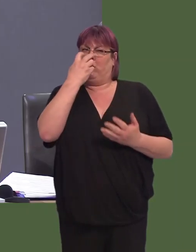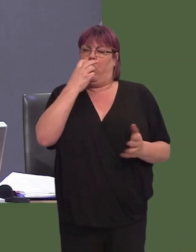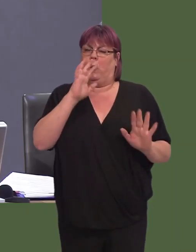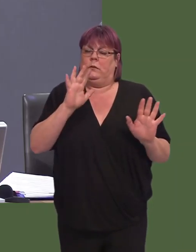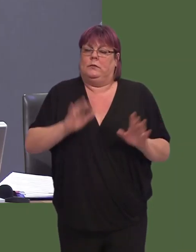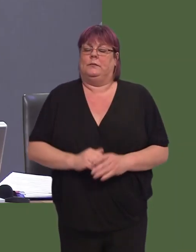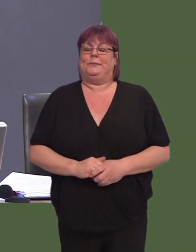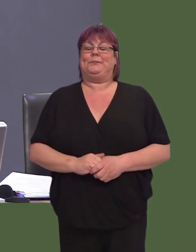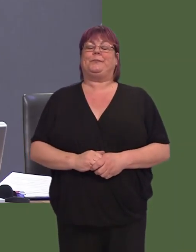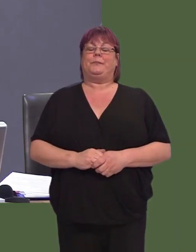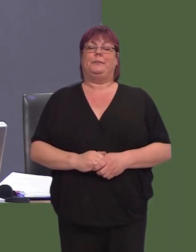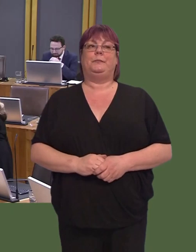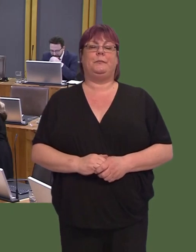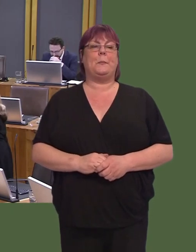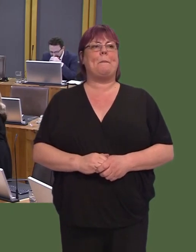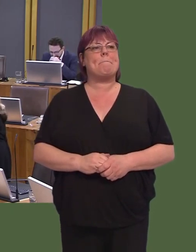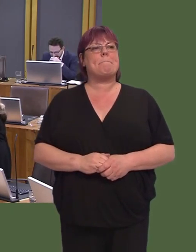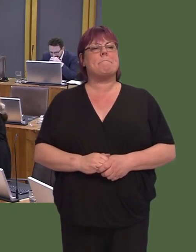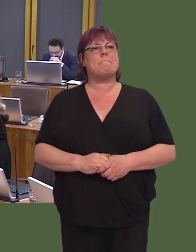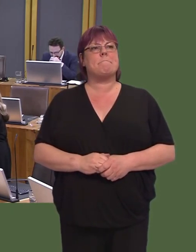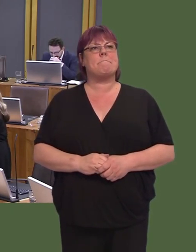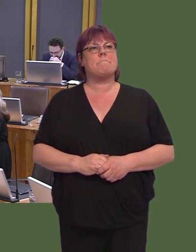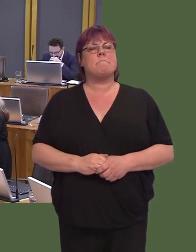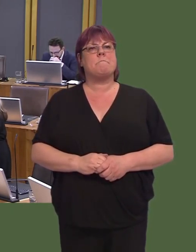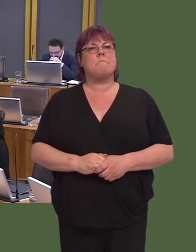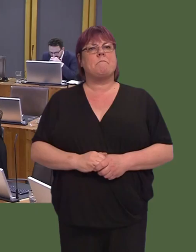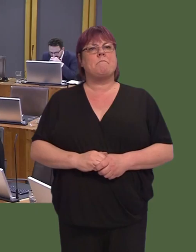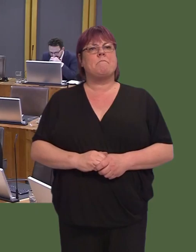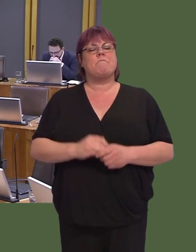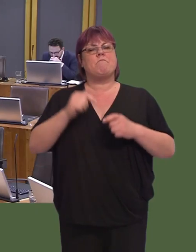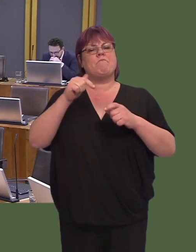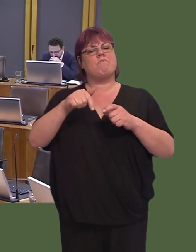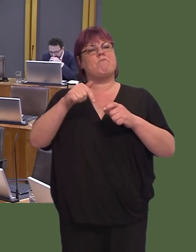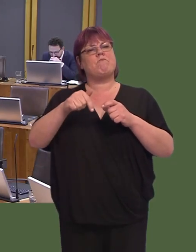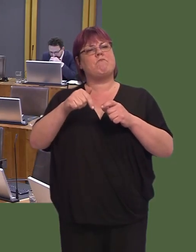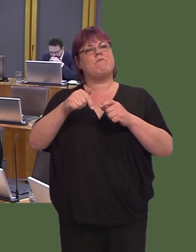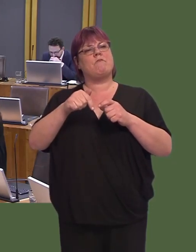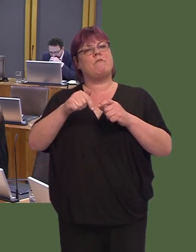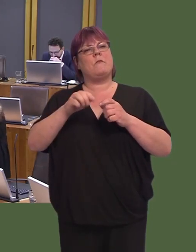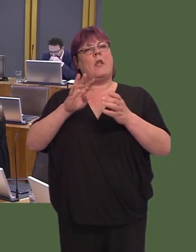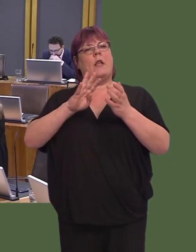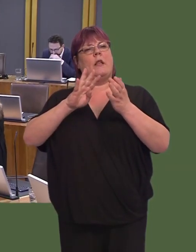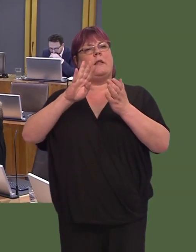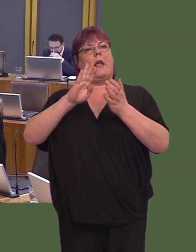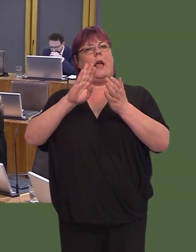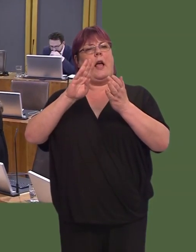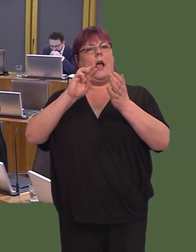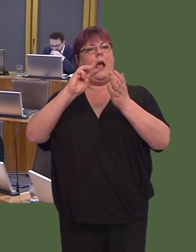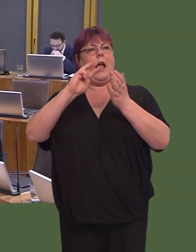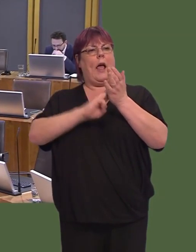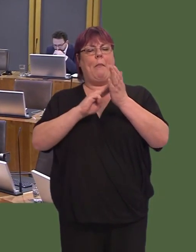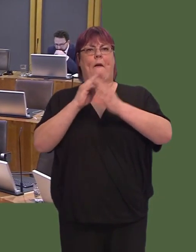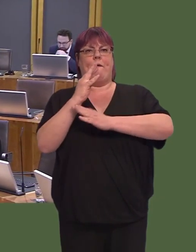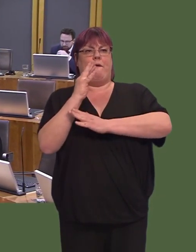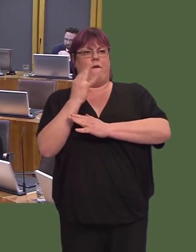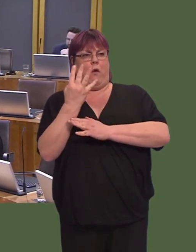There are a large number of legal implications involved in the consideration of the public